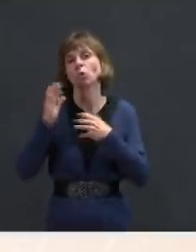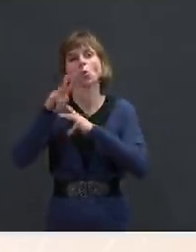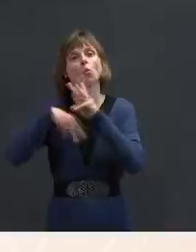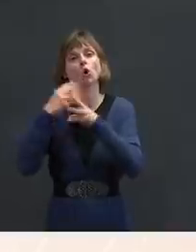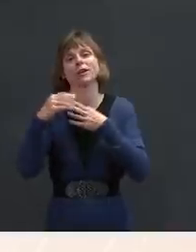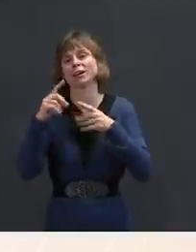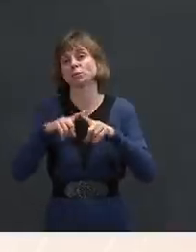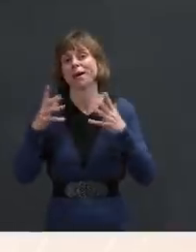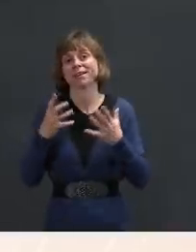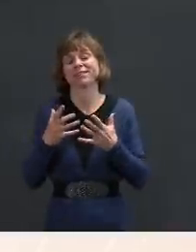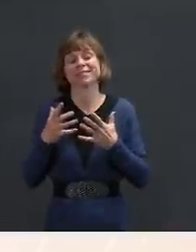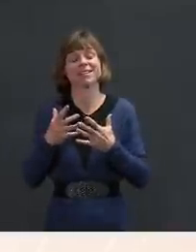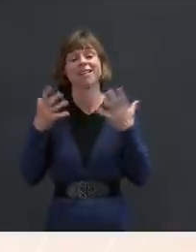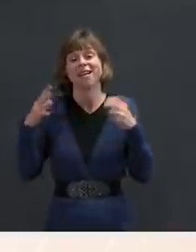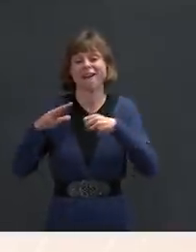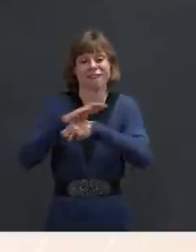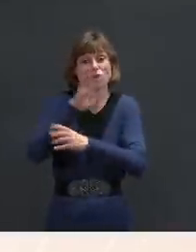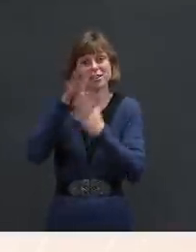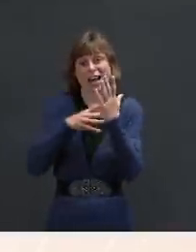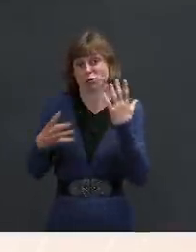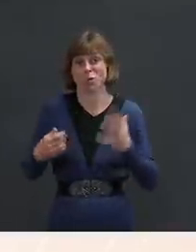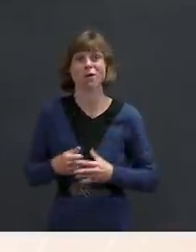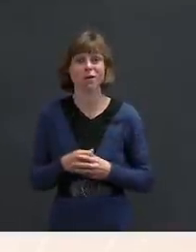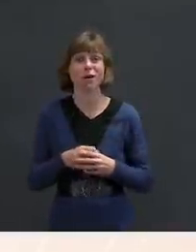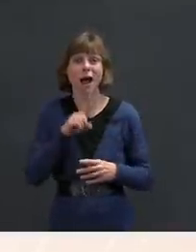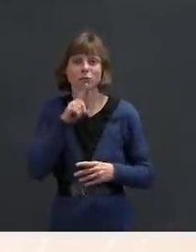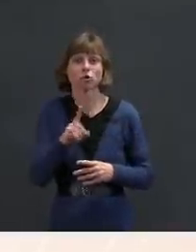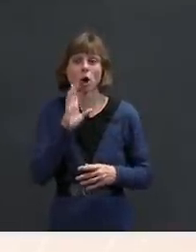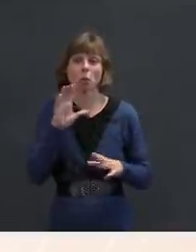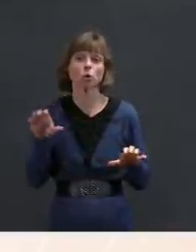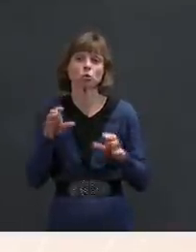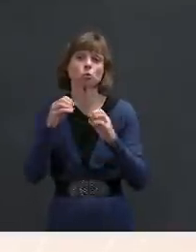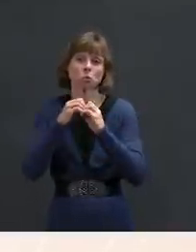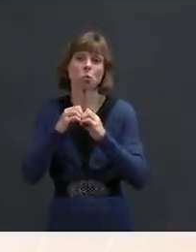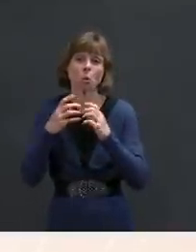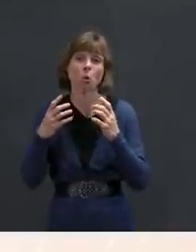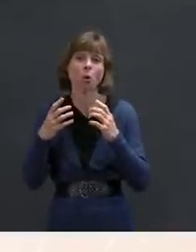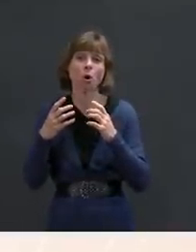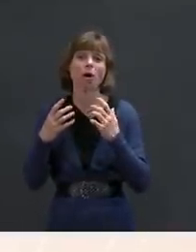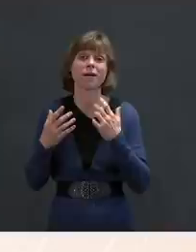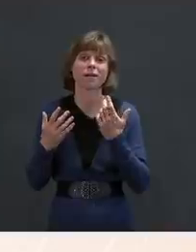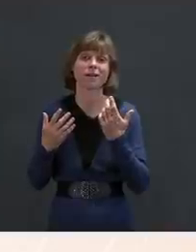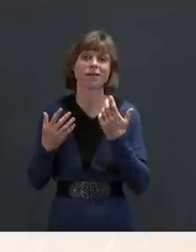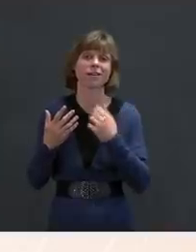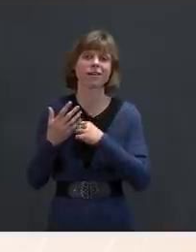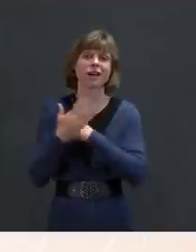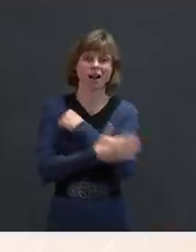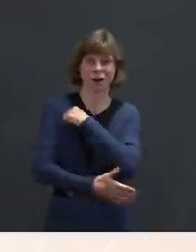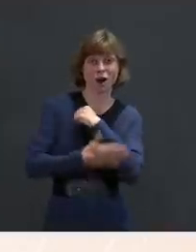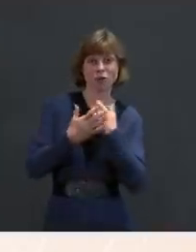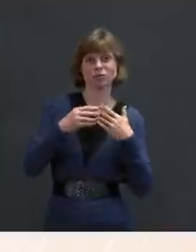I expect he will do many more foreign leader calls in the coming weeks, and certainly would have discussions